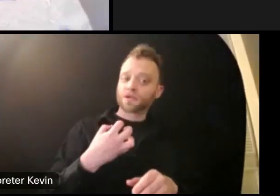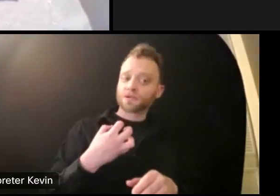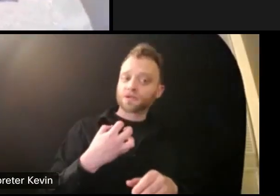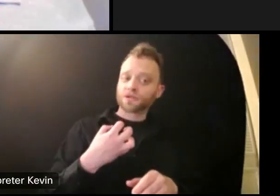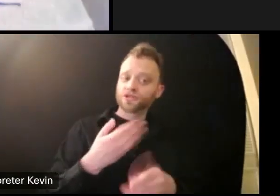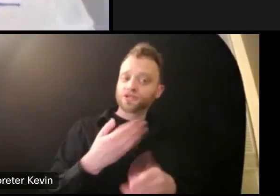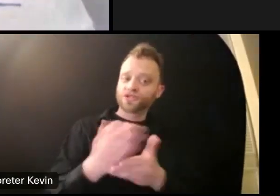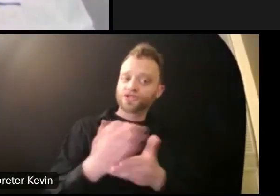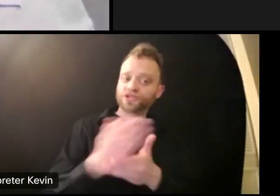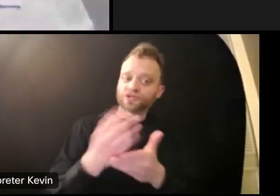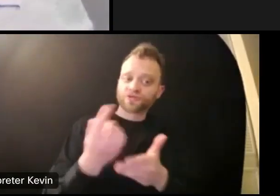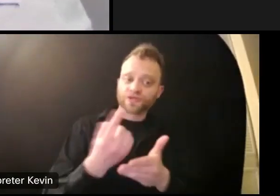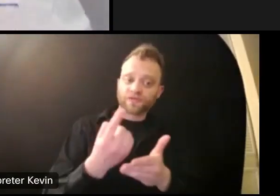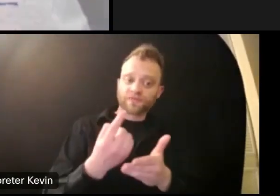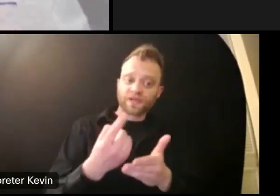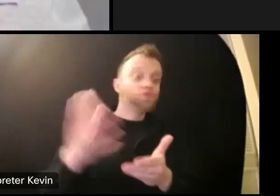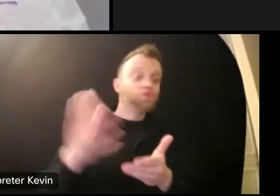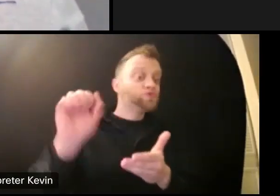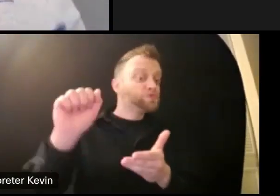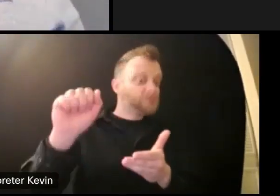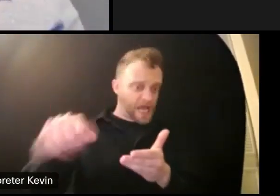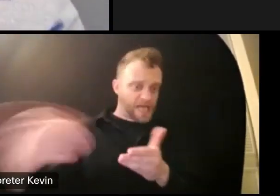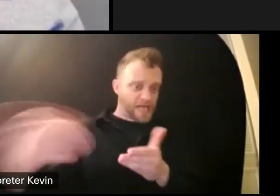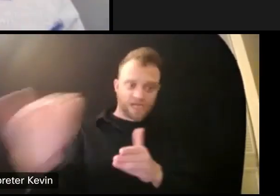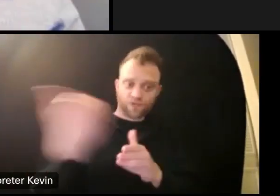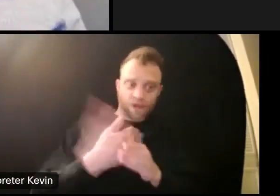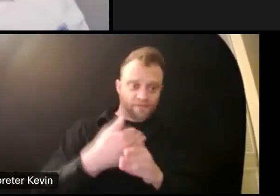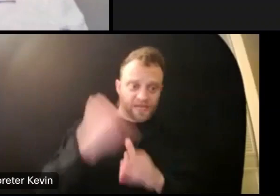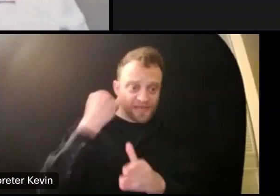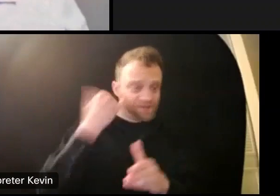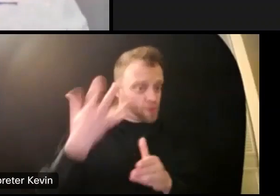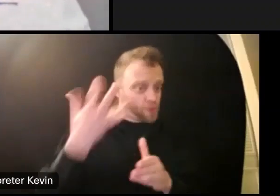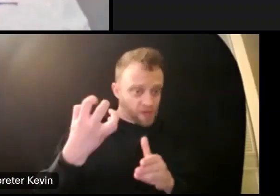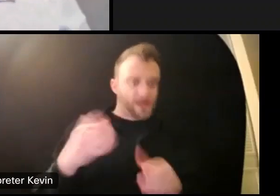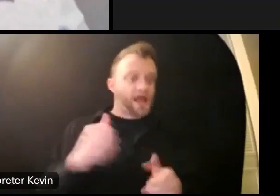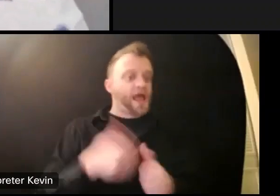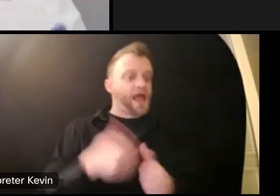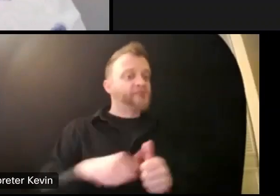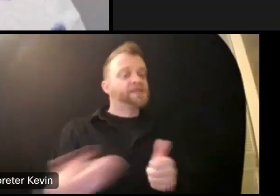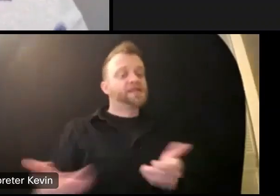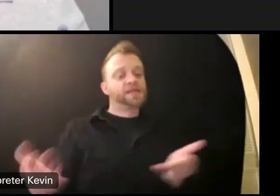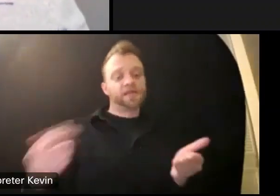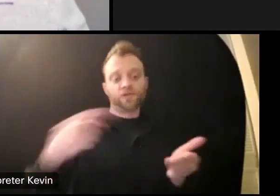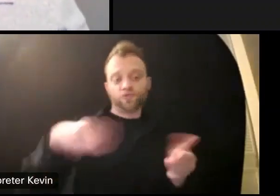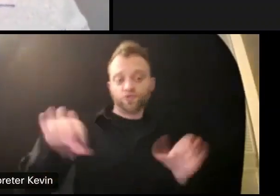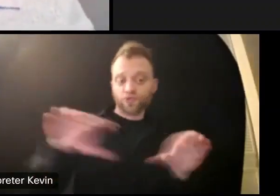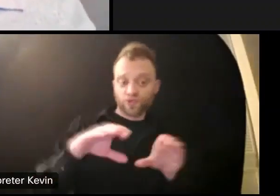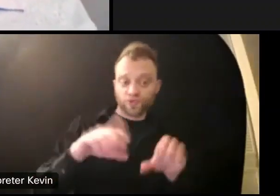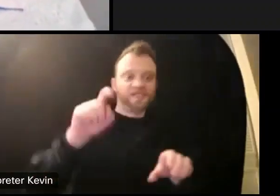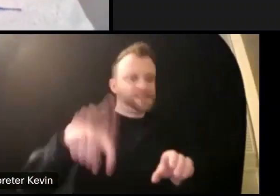everything you do must be transparent. Keep it open. You don't ... if you use a personal phone,